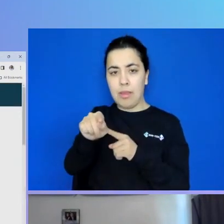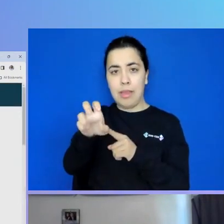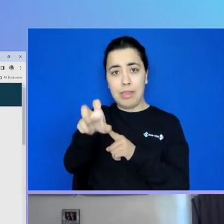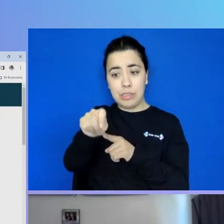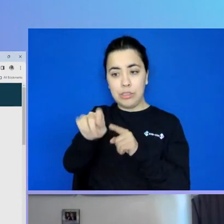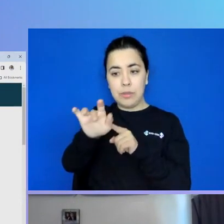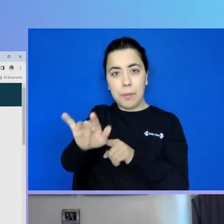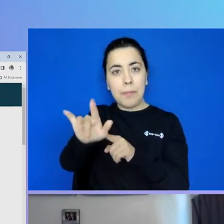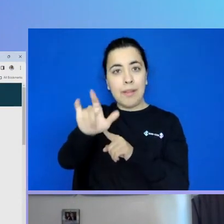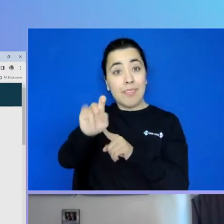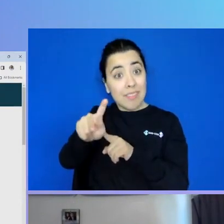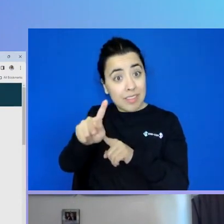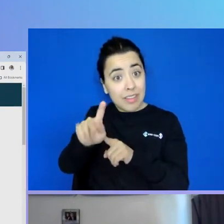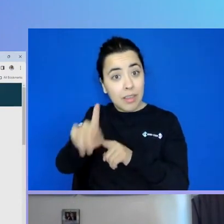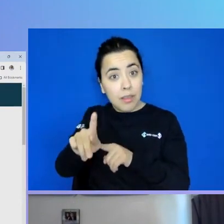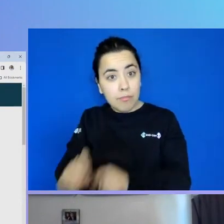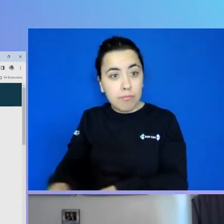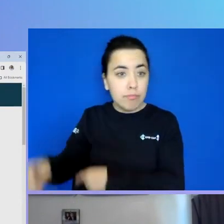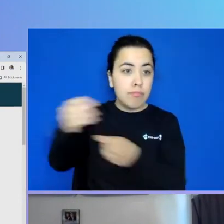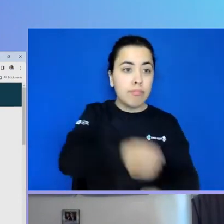takes you to a more information page where this specific issue